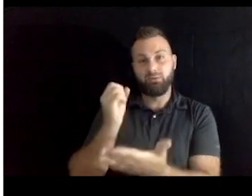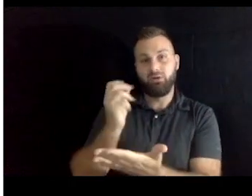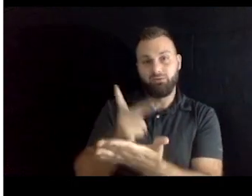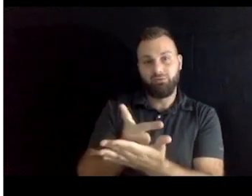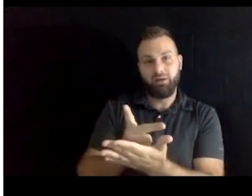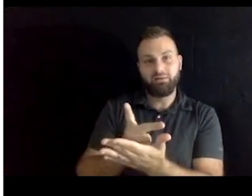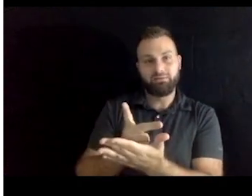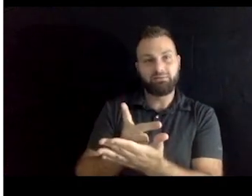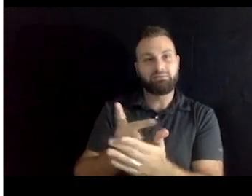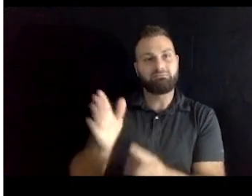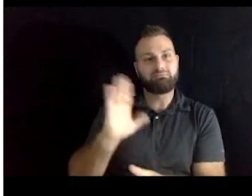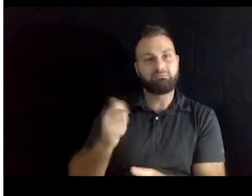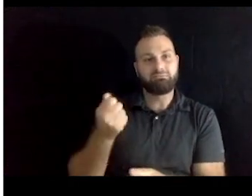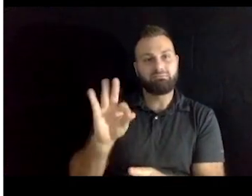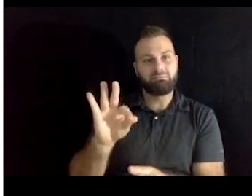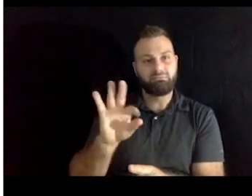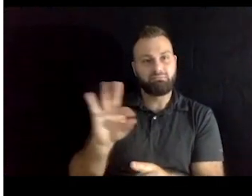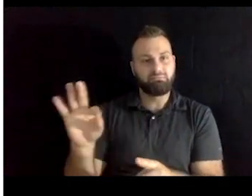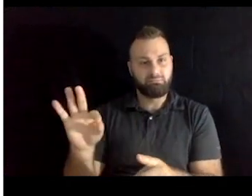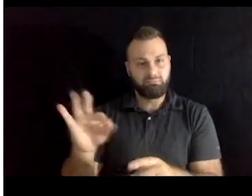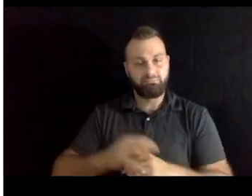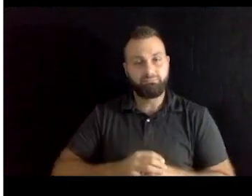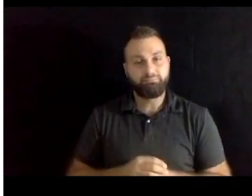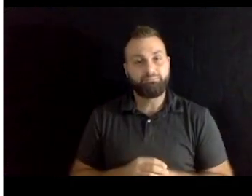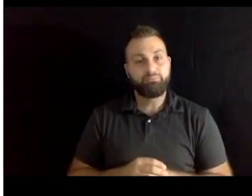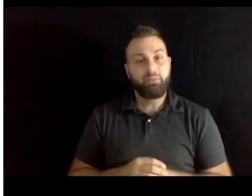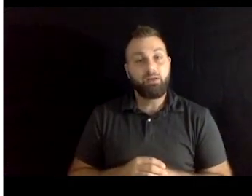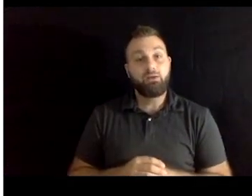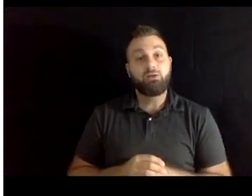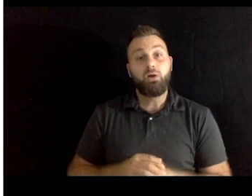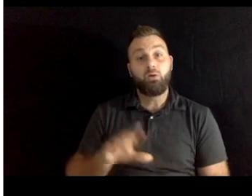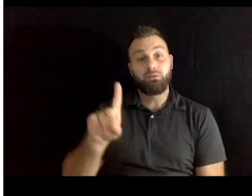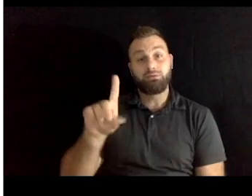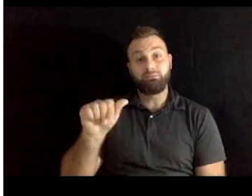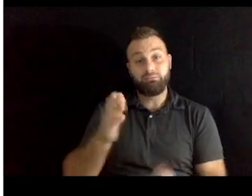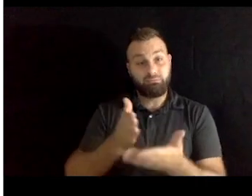I believe in 1999. So the disability rights movement has many, many achievements.